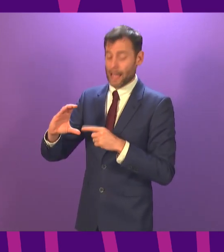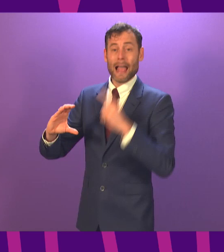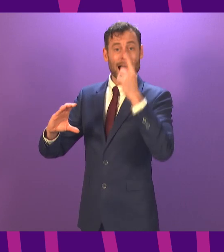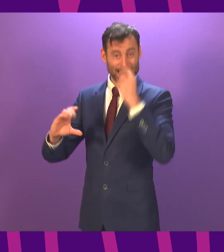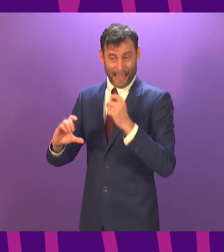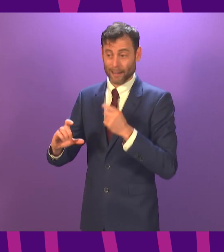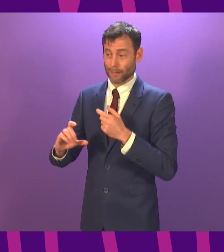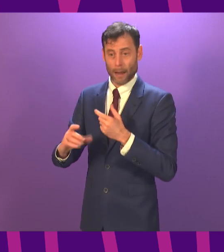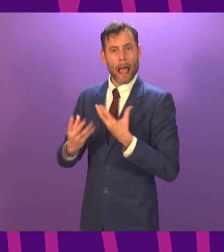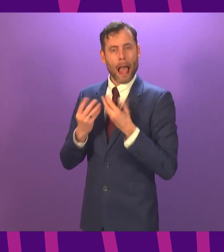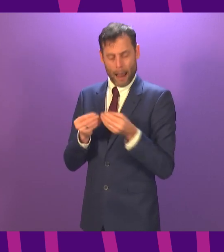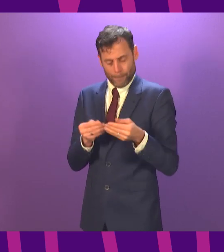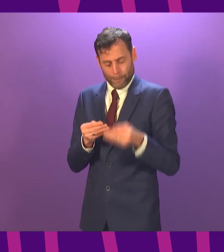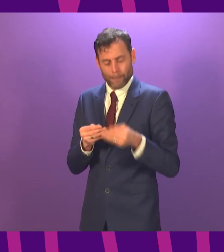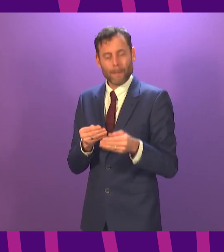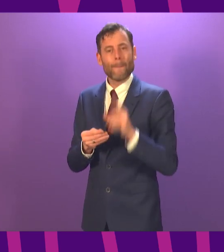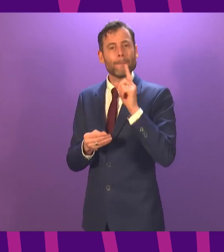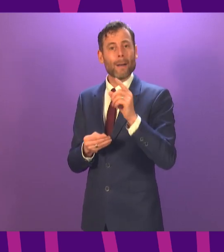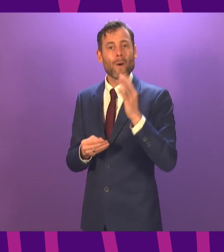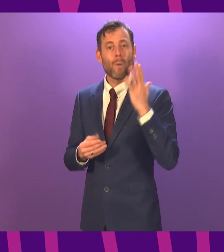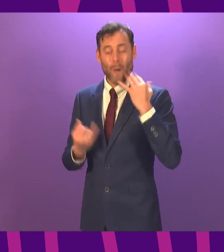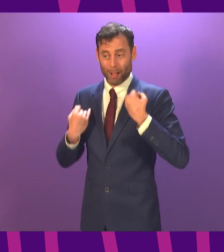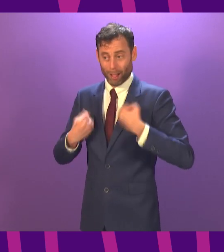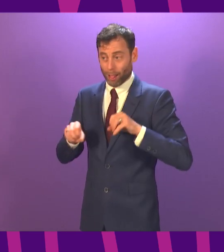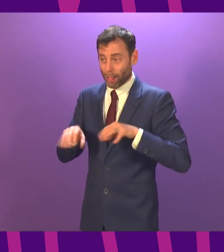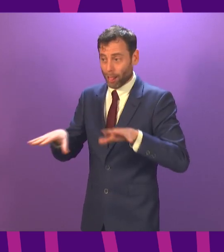difficult to do so the longer the disruption of this pandemic goes on. That is exactly